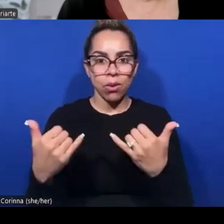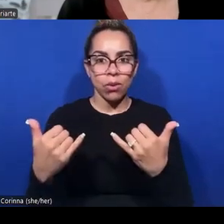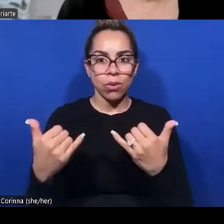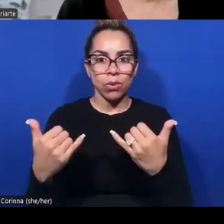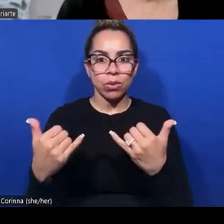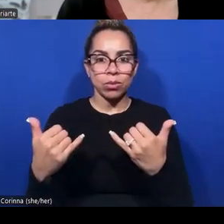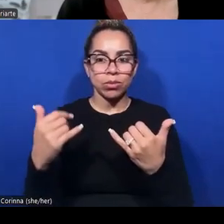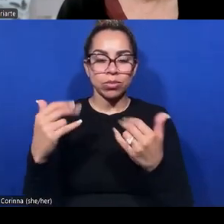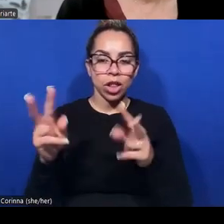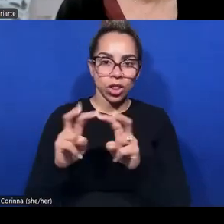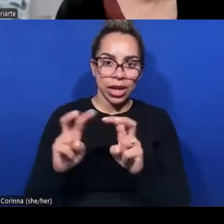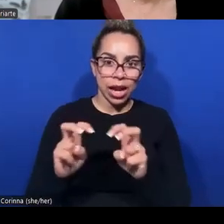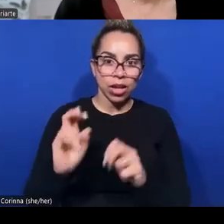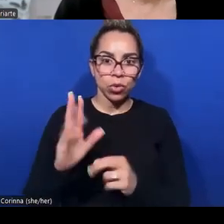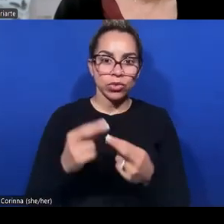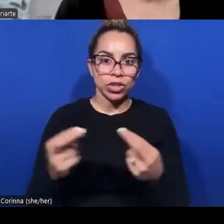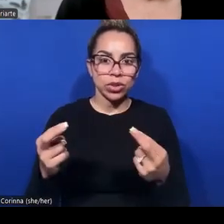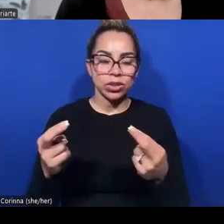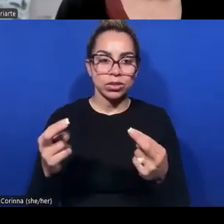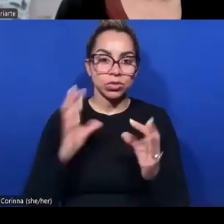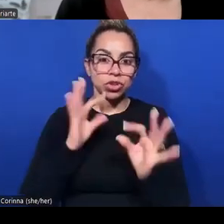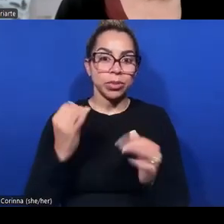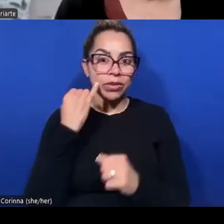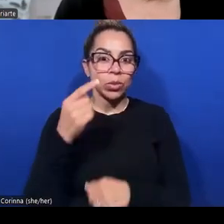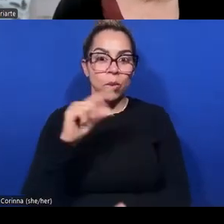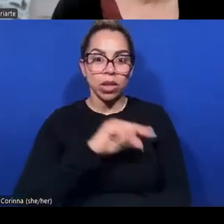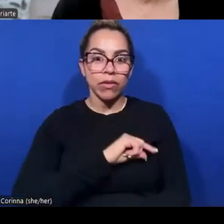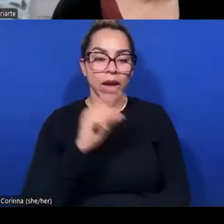whether you qualify for, Medi-Cal or not.